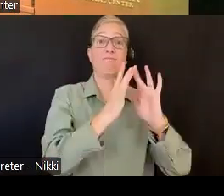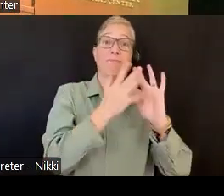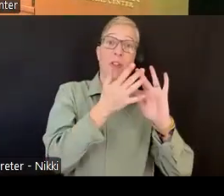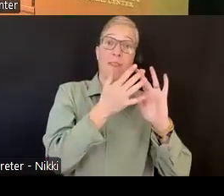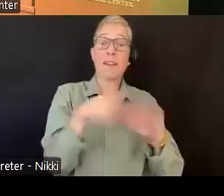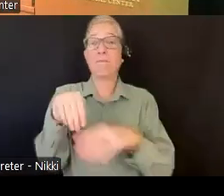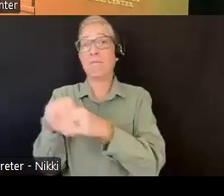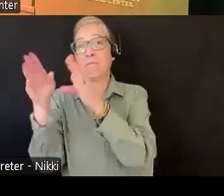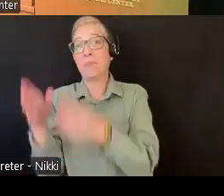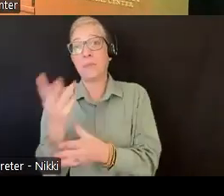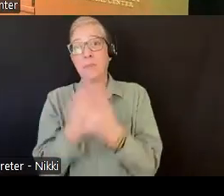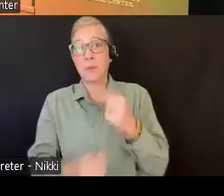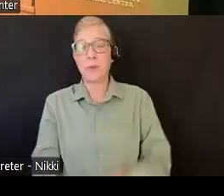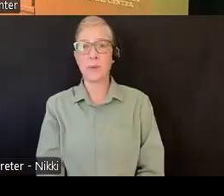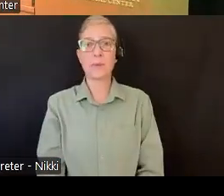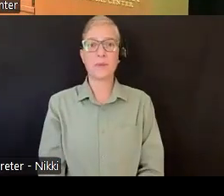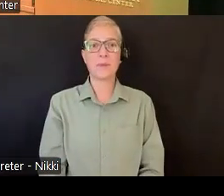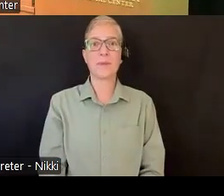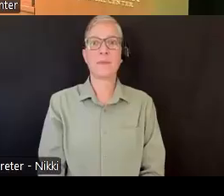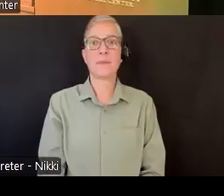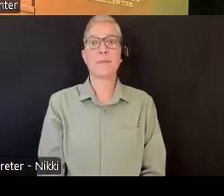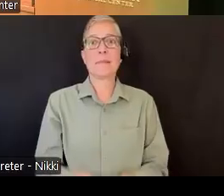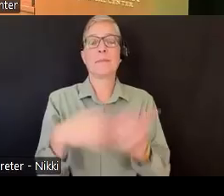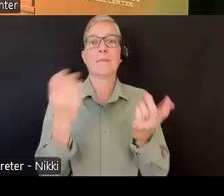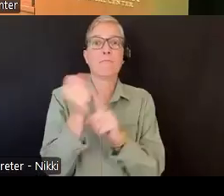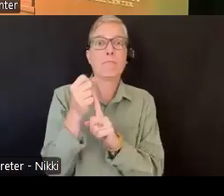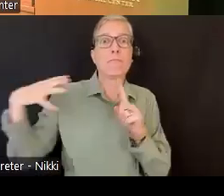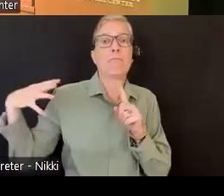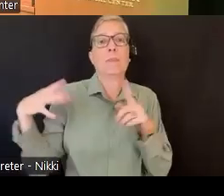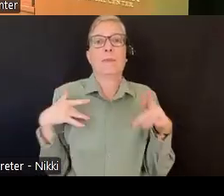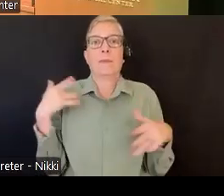Um I'm not going to tell you all the exciting details of our speaker coming up. Dr. Whitink is